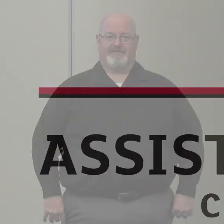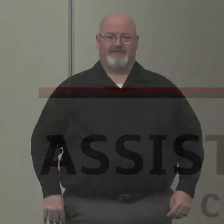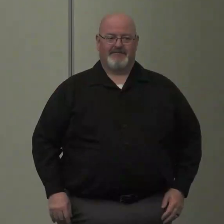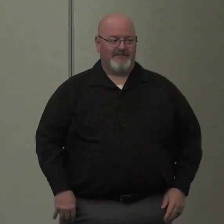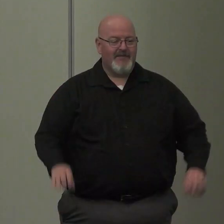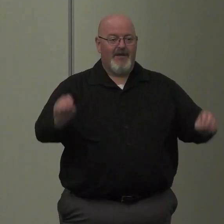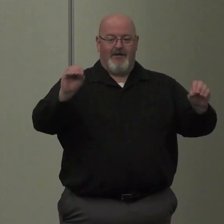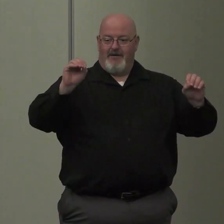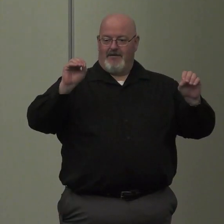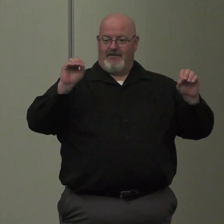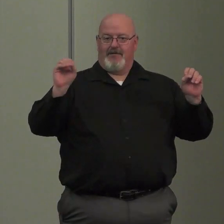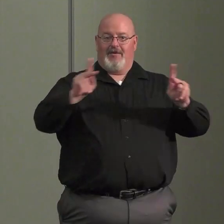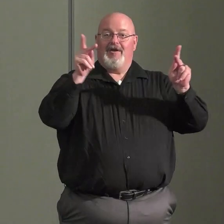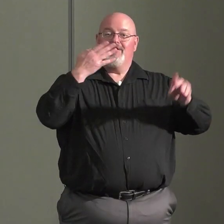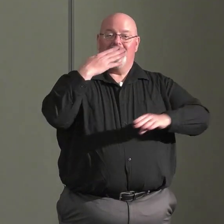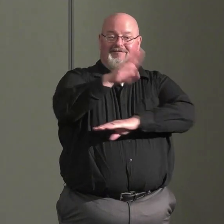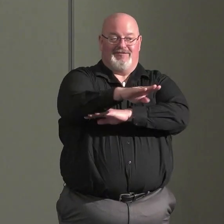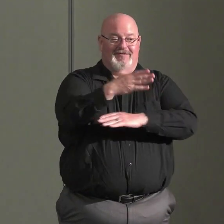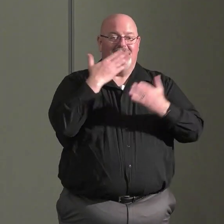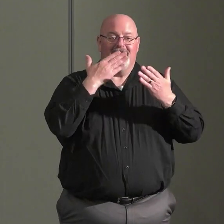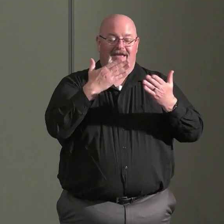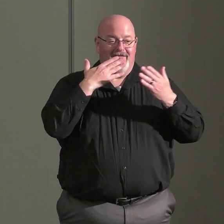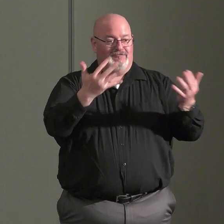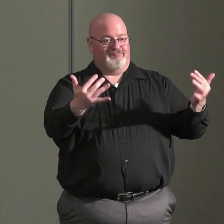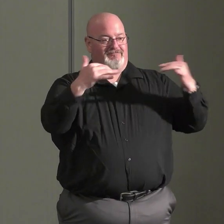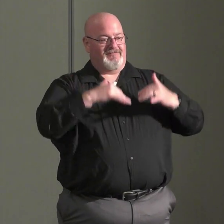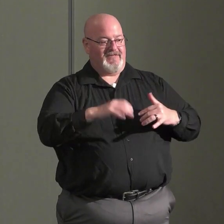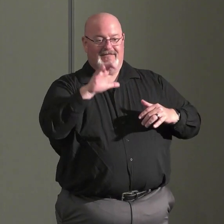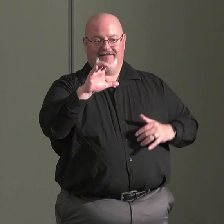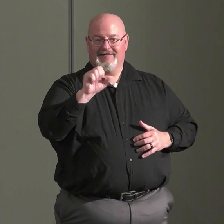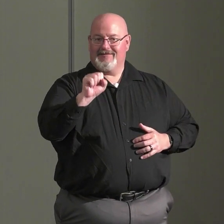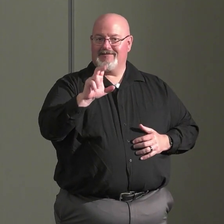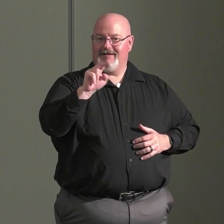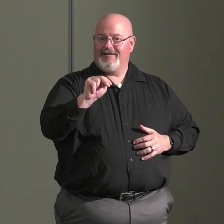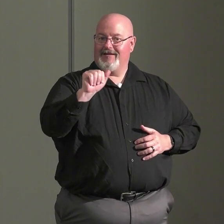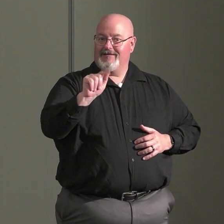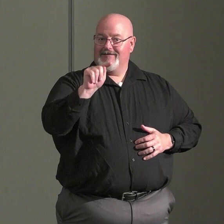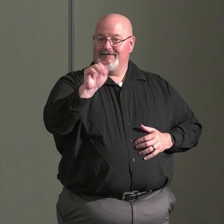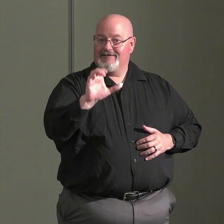Good afternoon thank you so much for being here CSUNATC TV